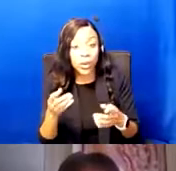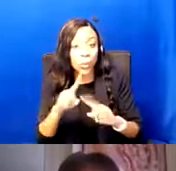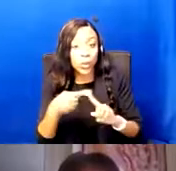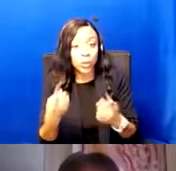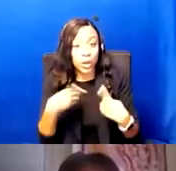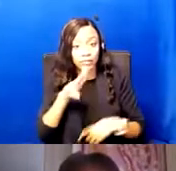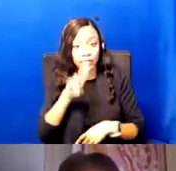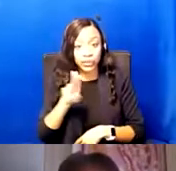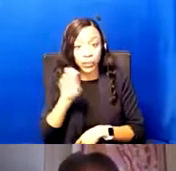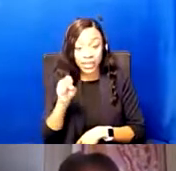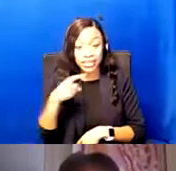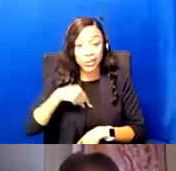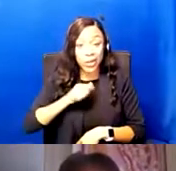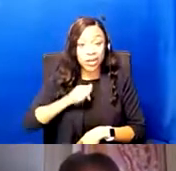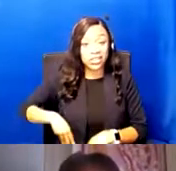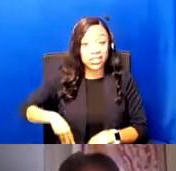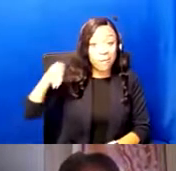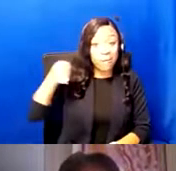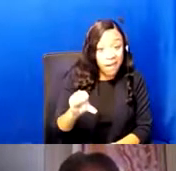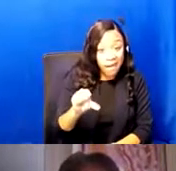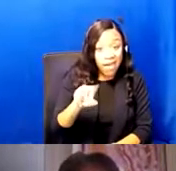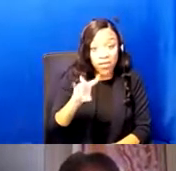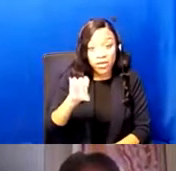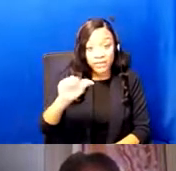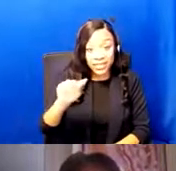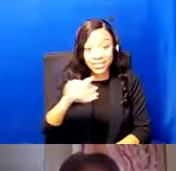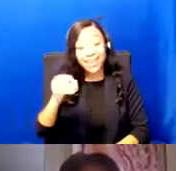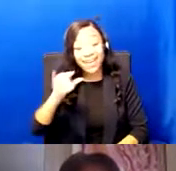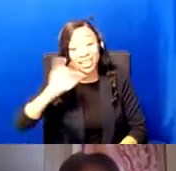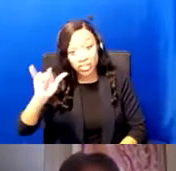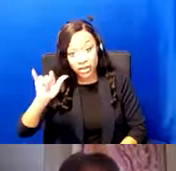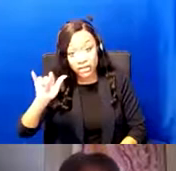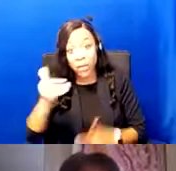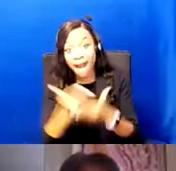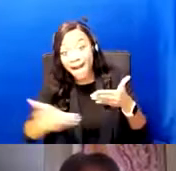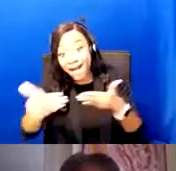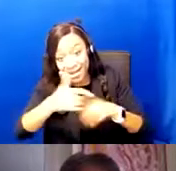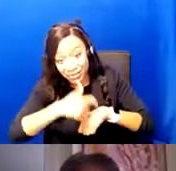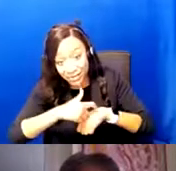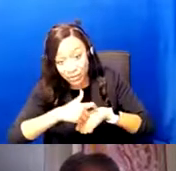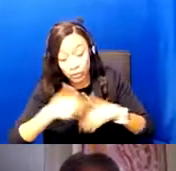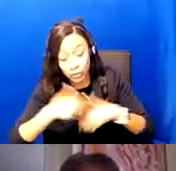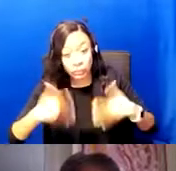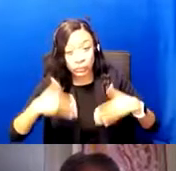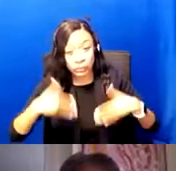of pocket for visa and international airfare ahead of time. And with many institutions and organizations,